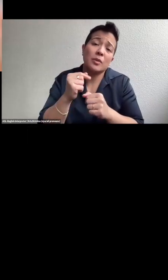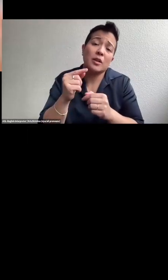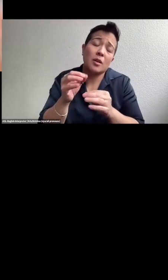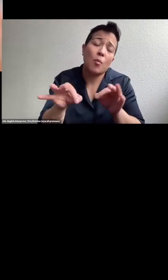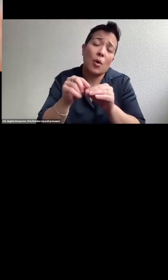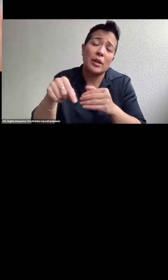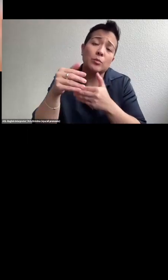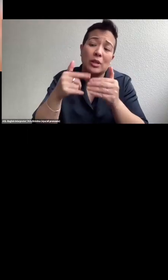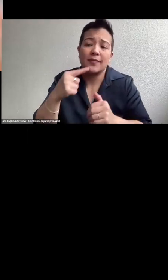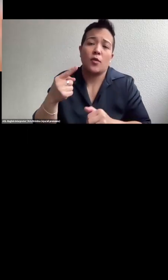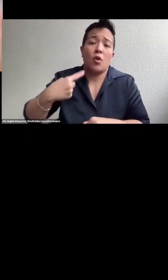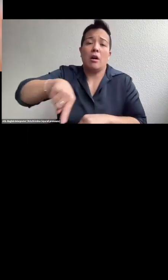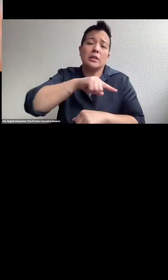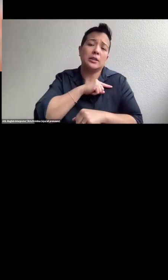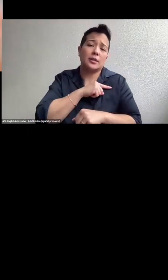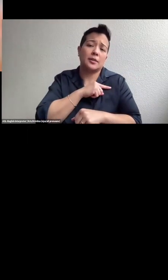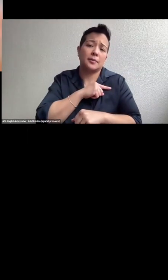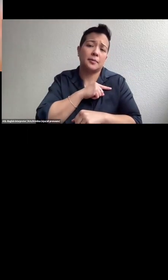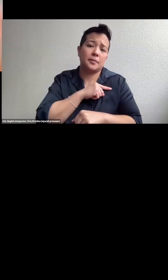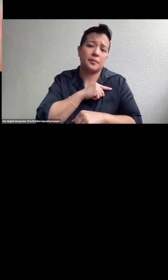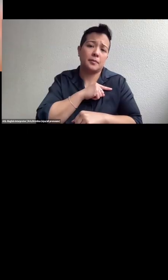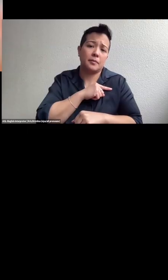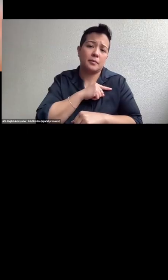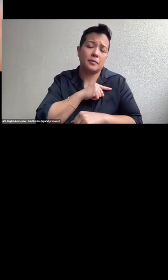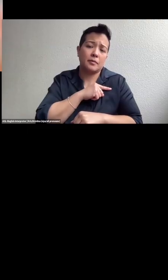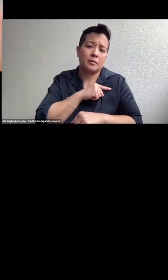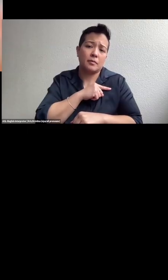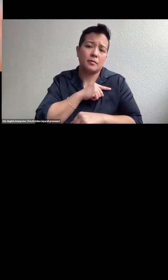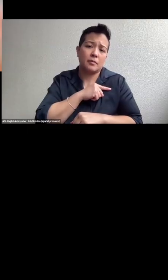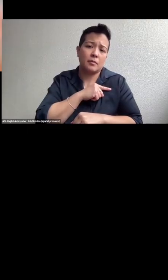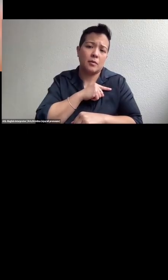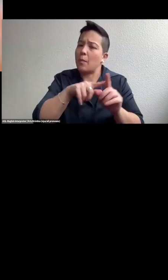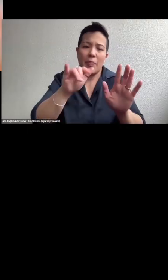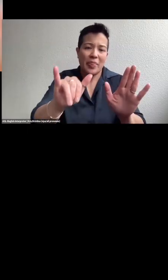for us, but that's not the case of